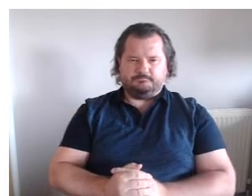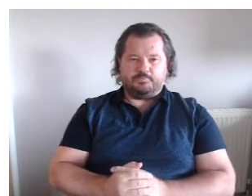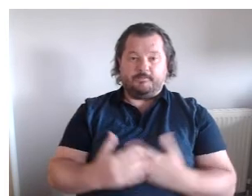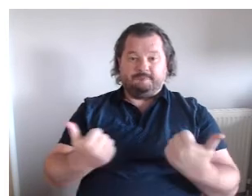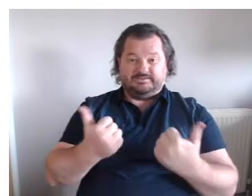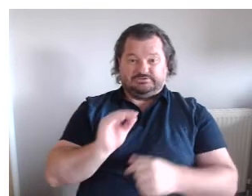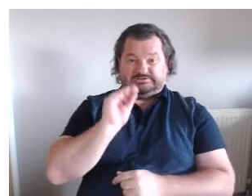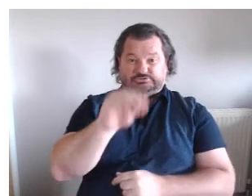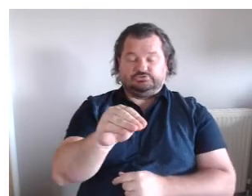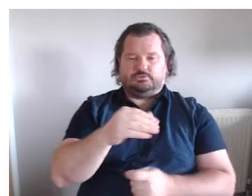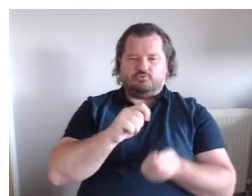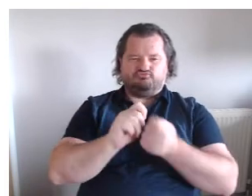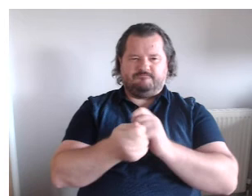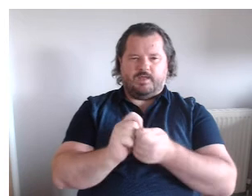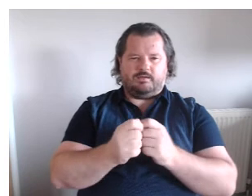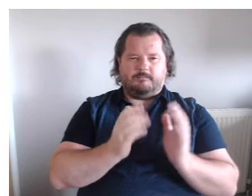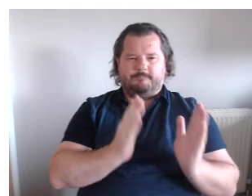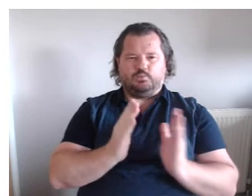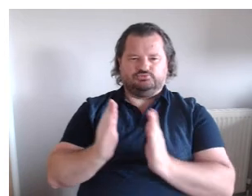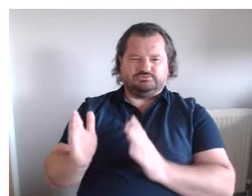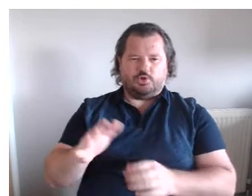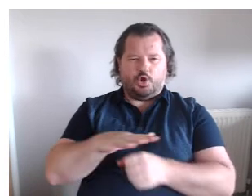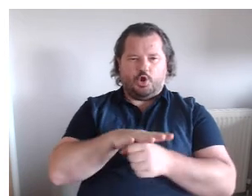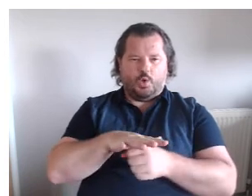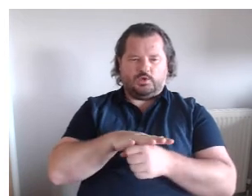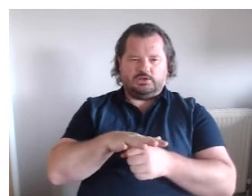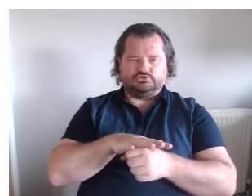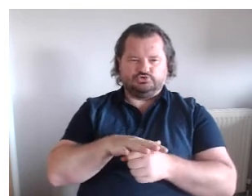After the insertion step we refine boundaries at locations